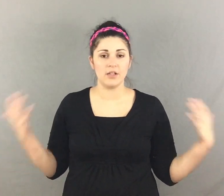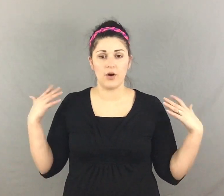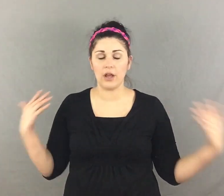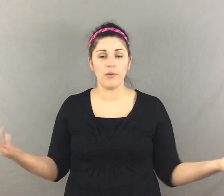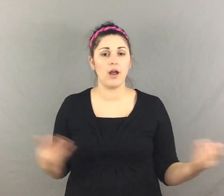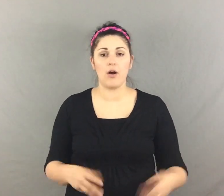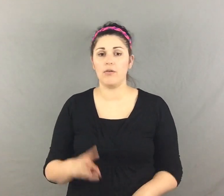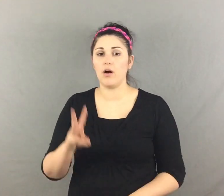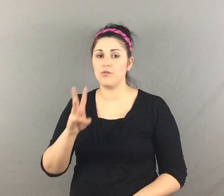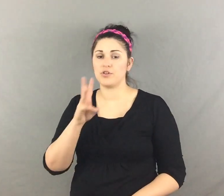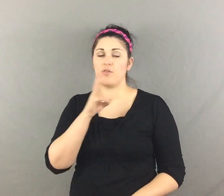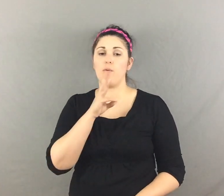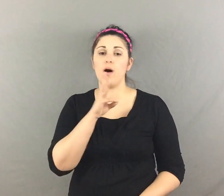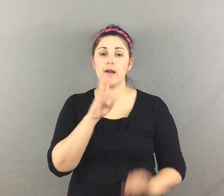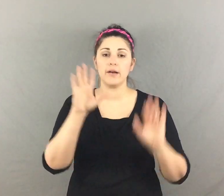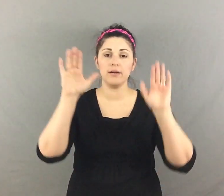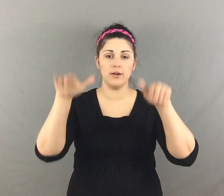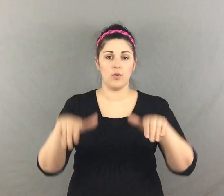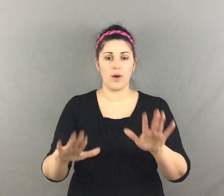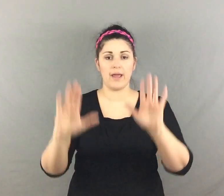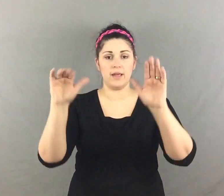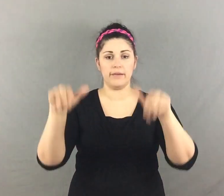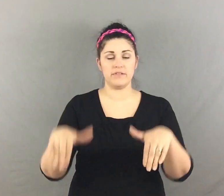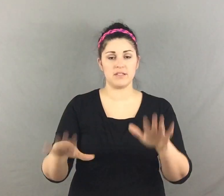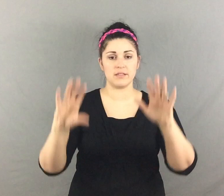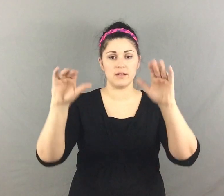so here we go. Ocean water waves,